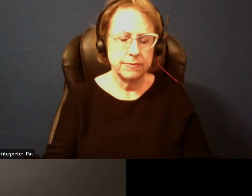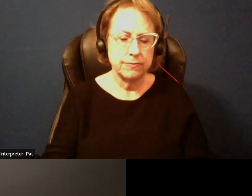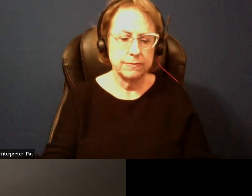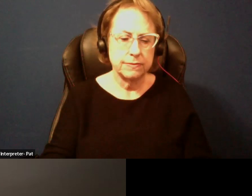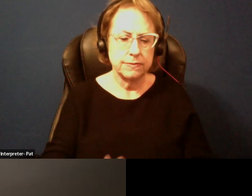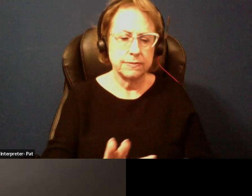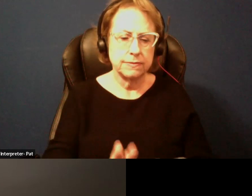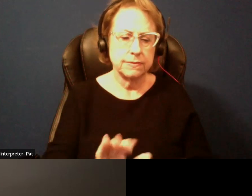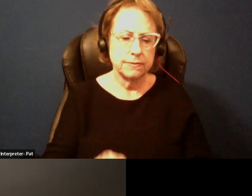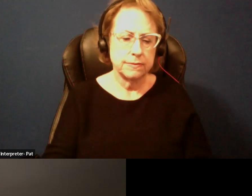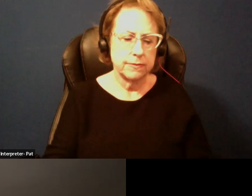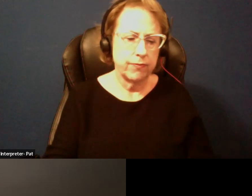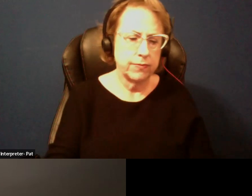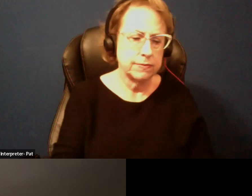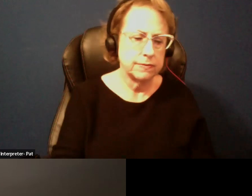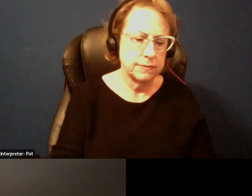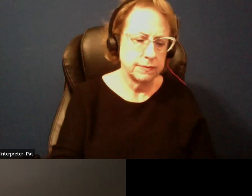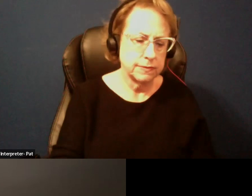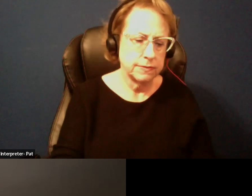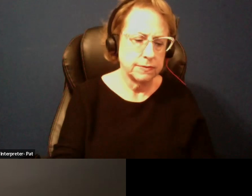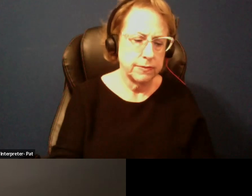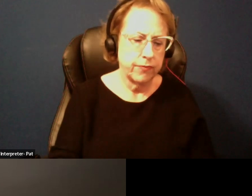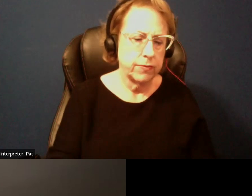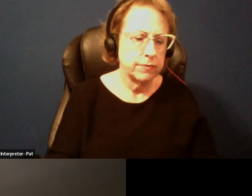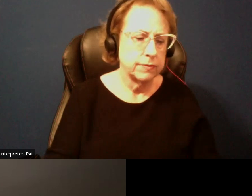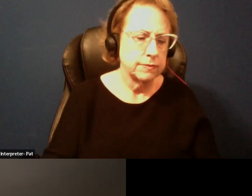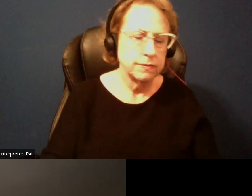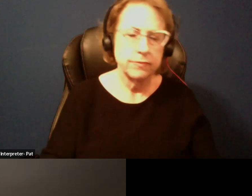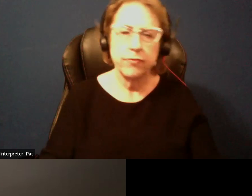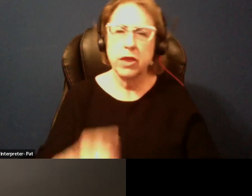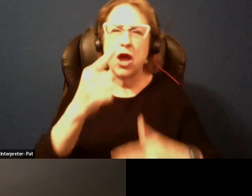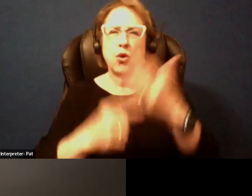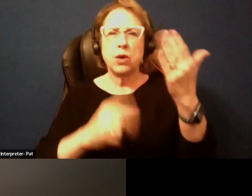potentially I think if I remember correctly it was with Los Angeles and and kind of relate that